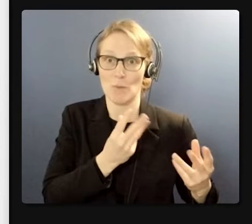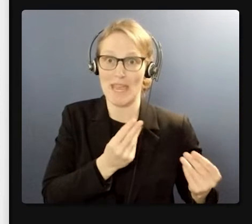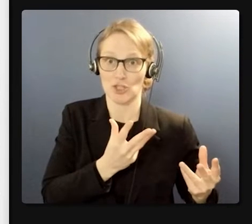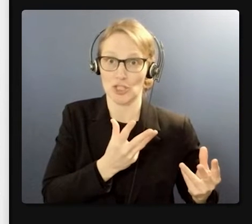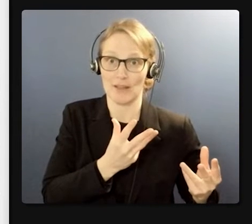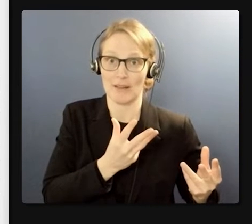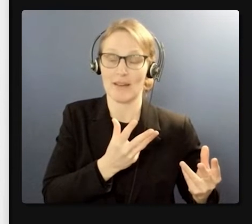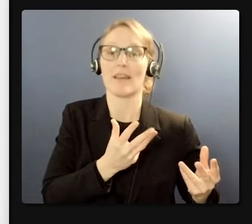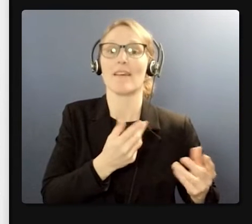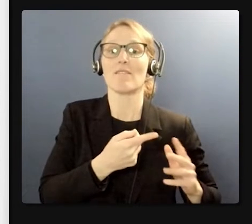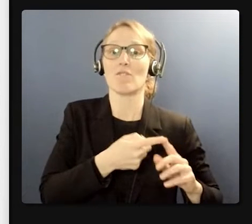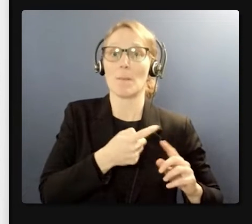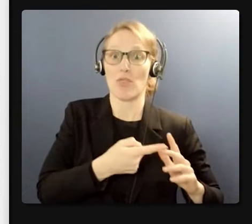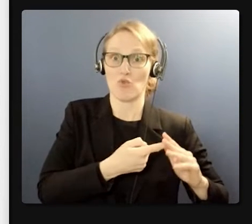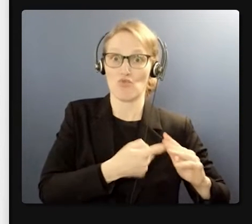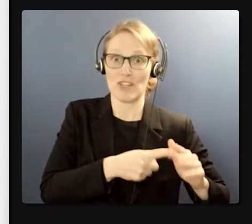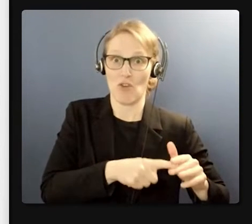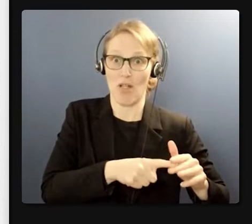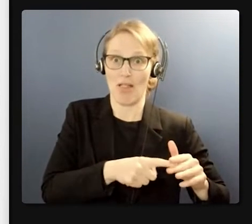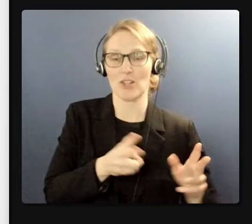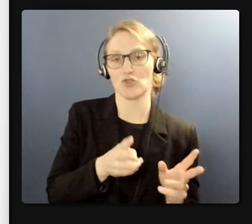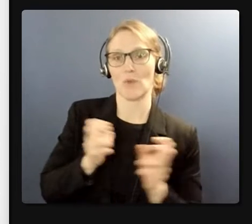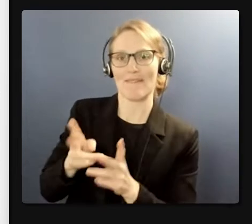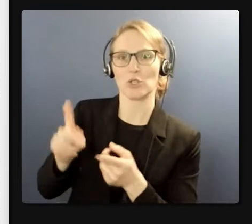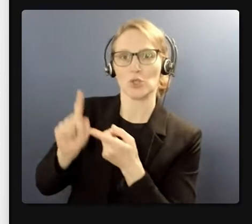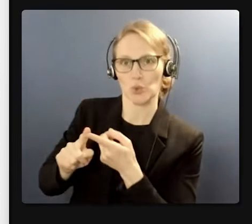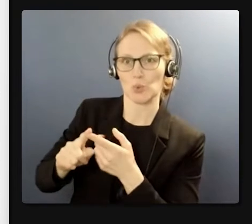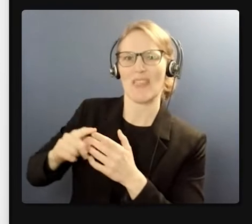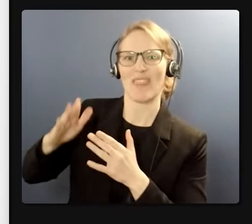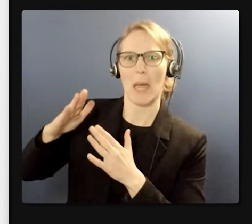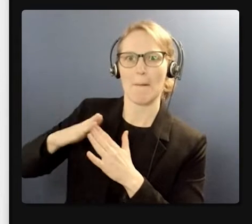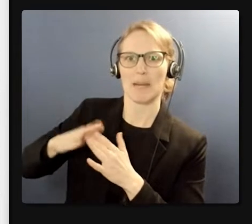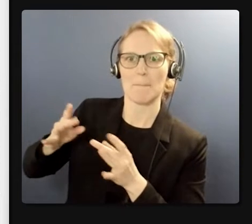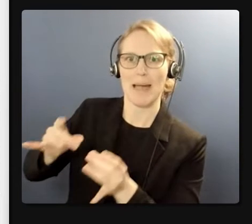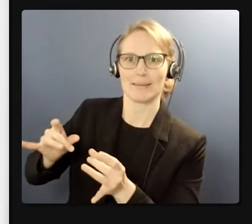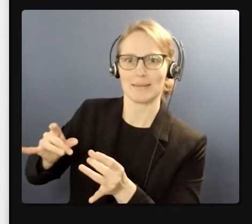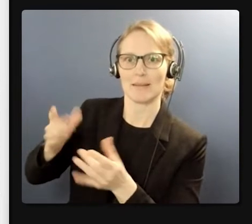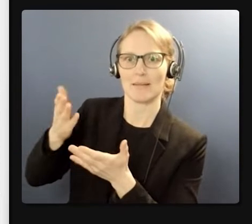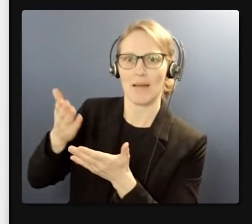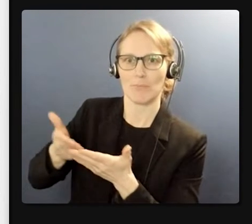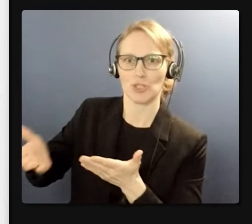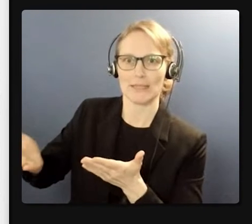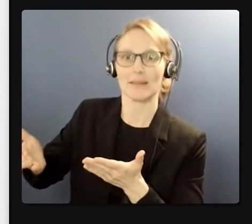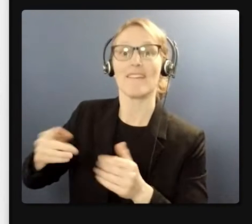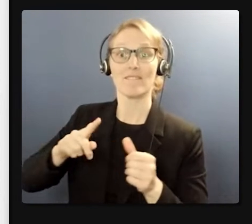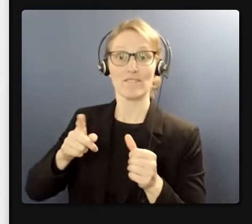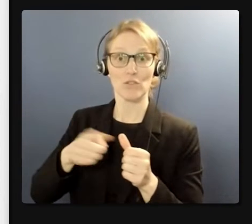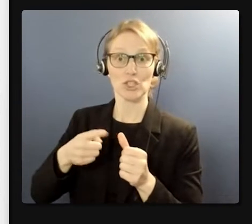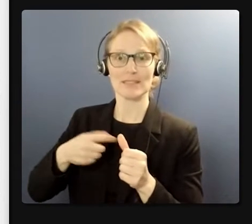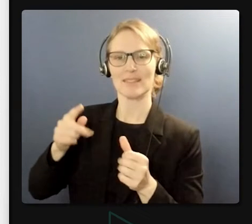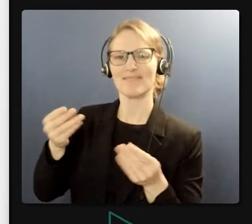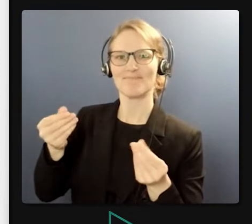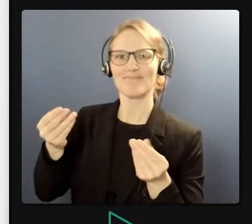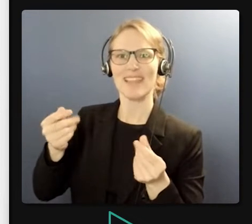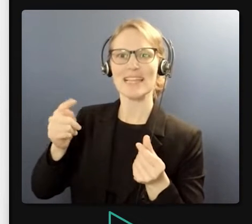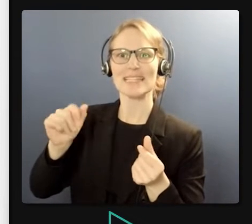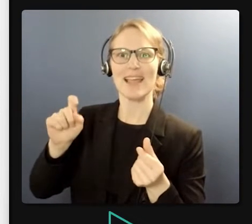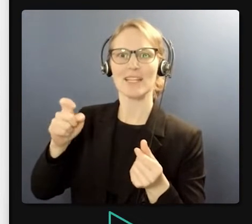The first one is texture coordinates, so basically we are moving, We're creating a texture